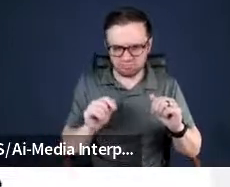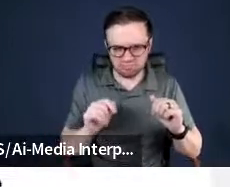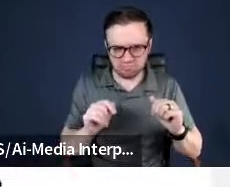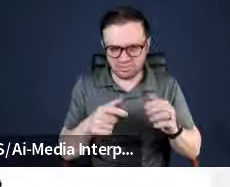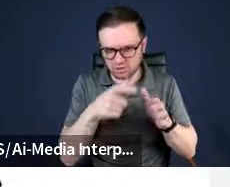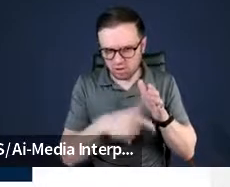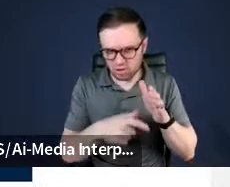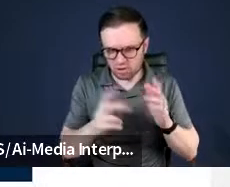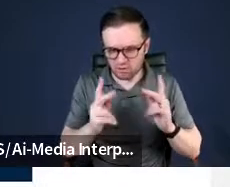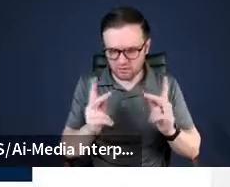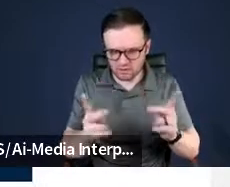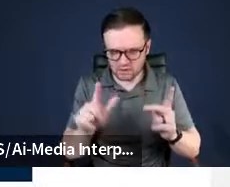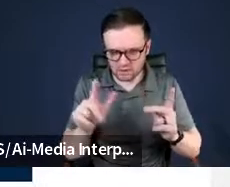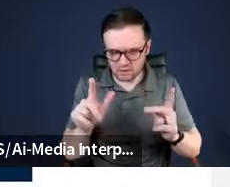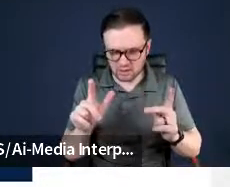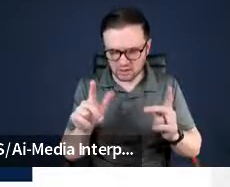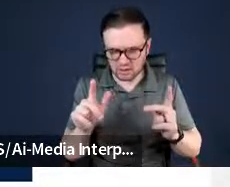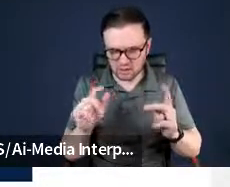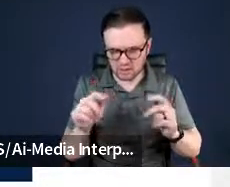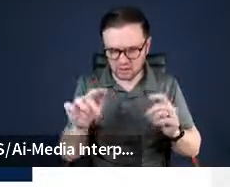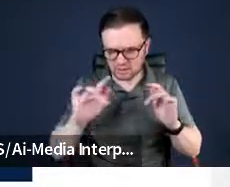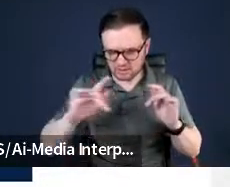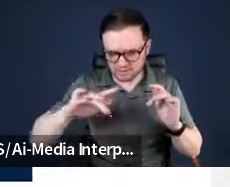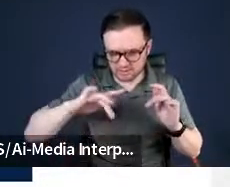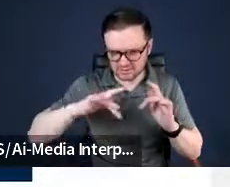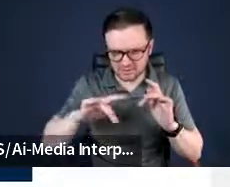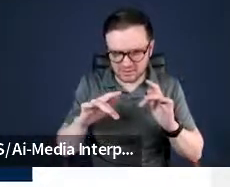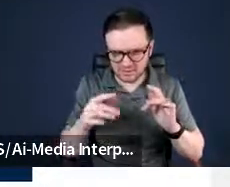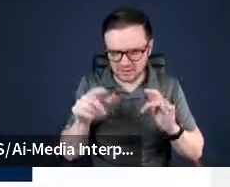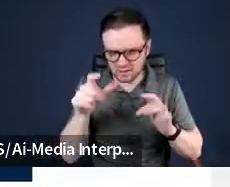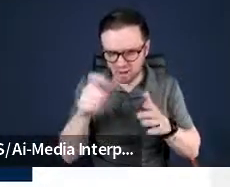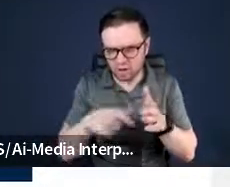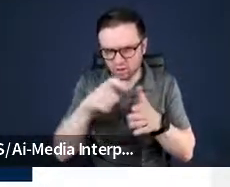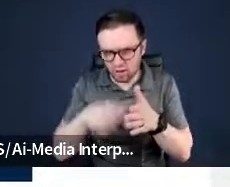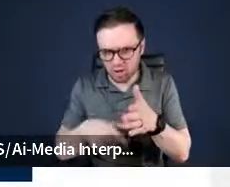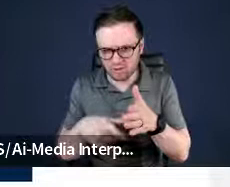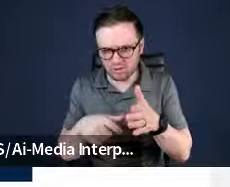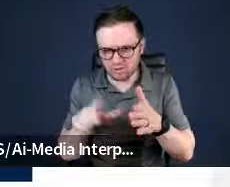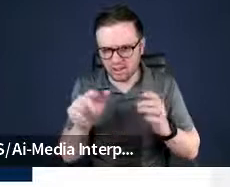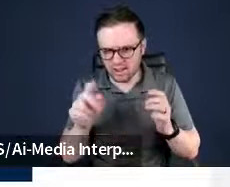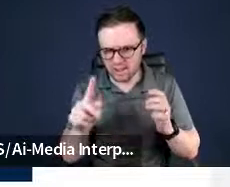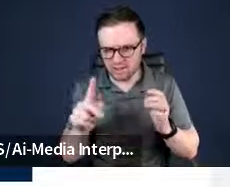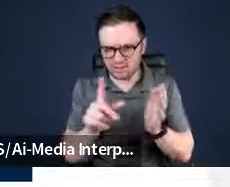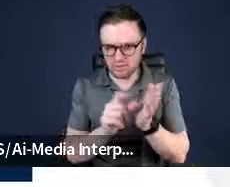where there is alt text and I will skip ahead and get to … SPEAKER: Visited link, visited heading,